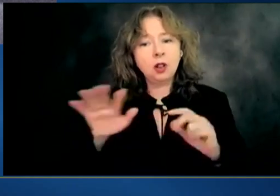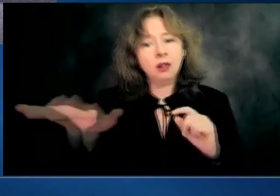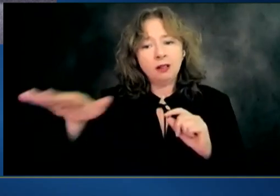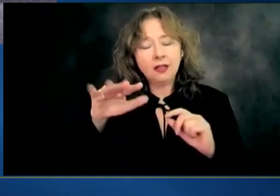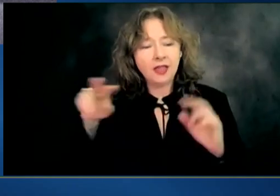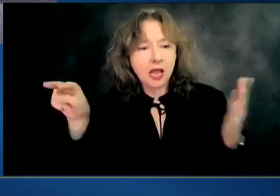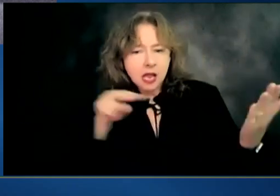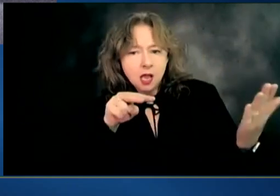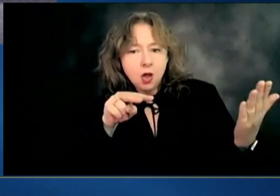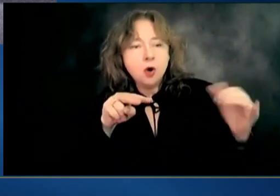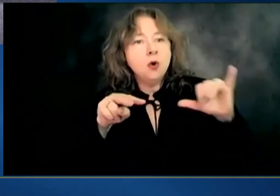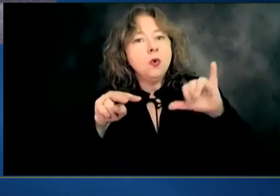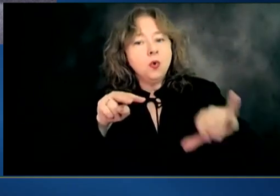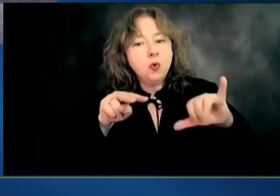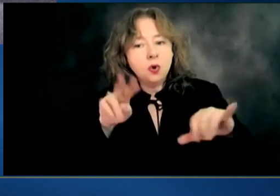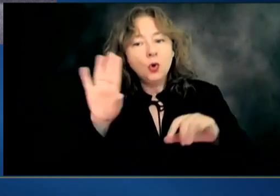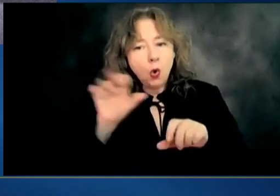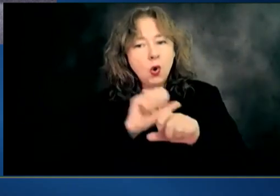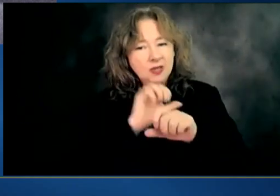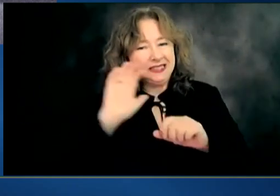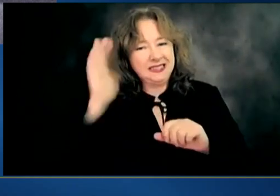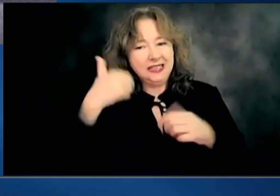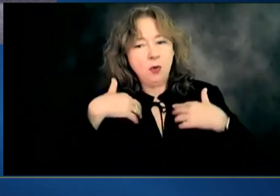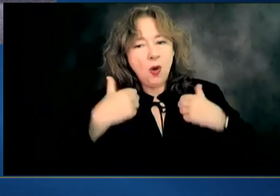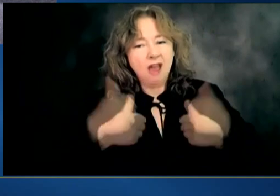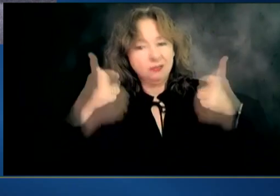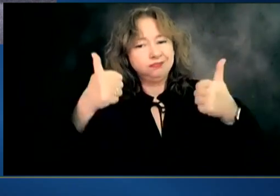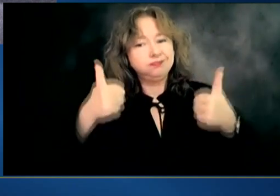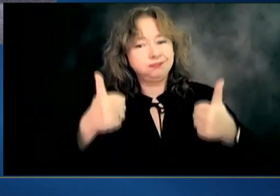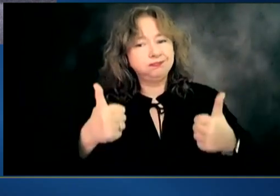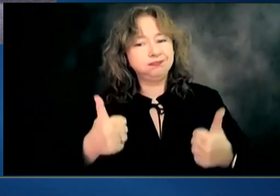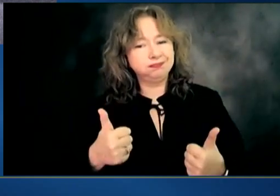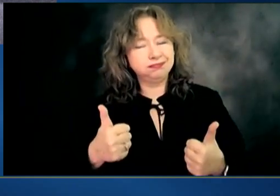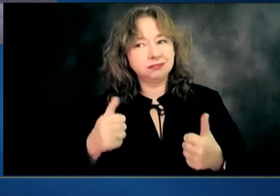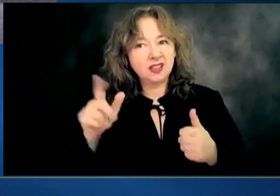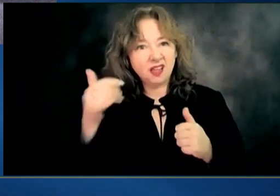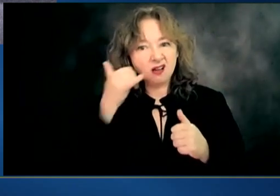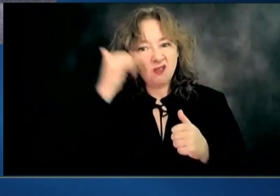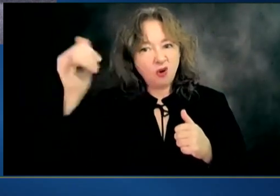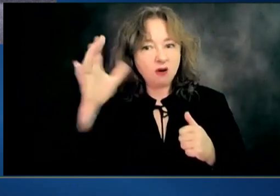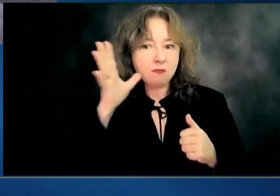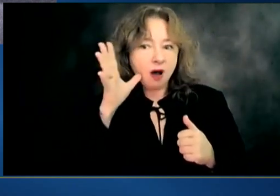situation was deteriorating. They actually called my mother and said, "We need you to come visit